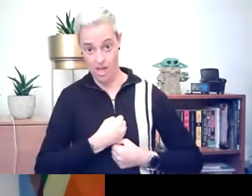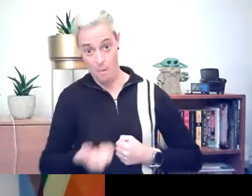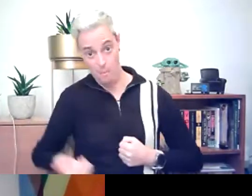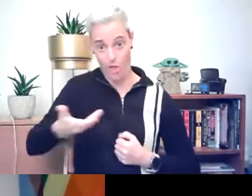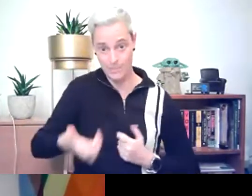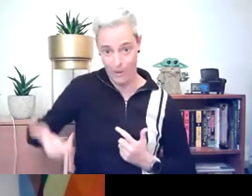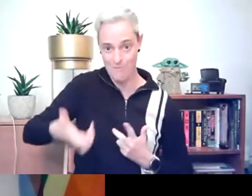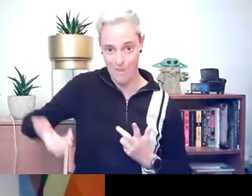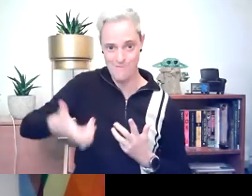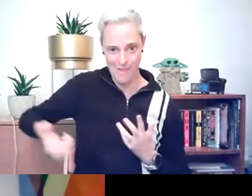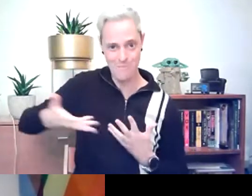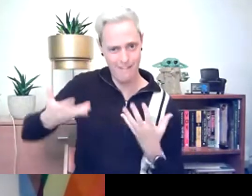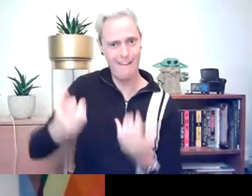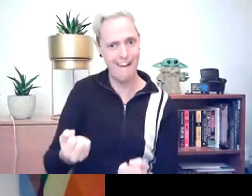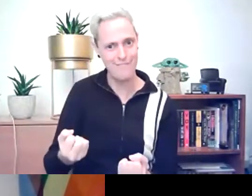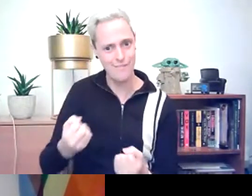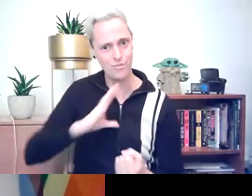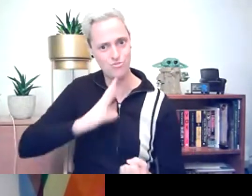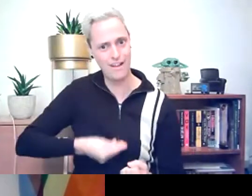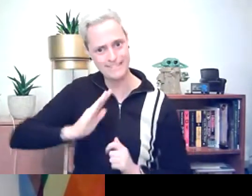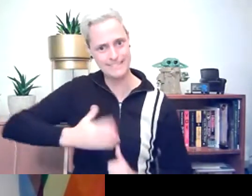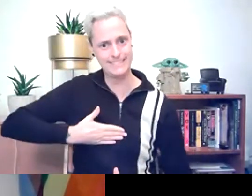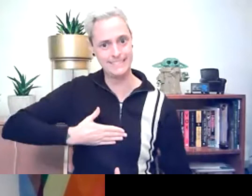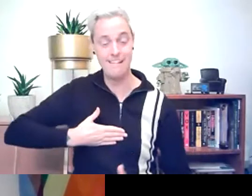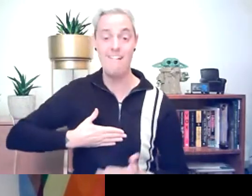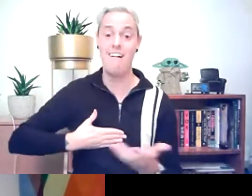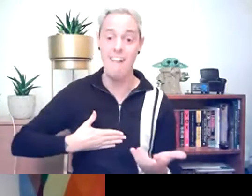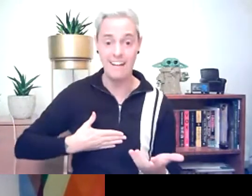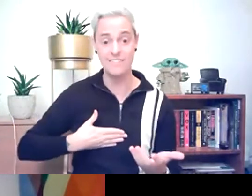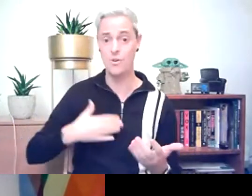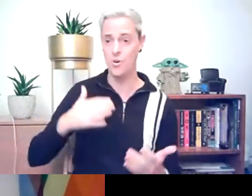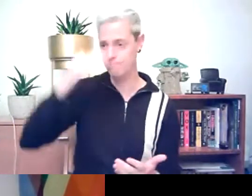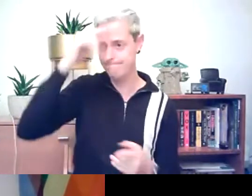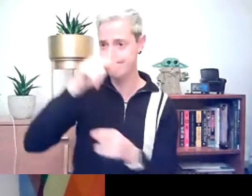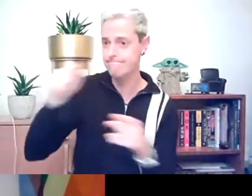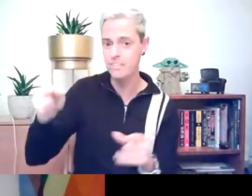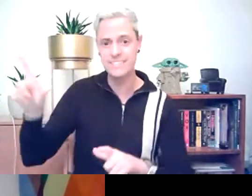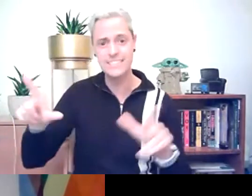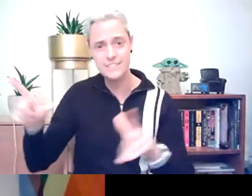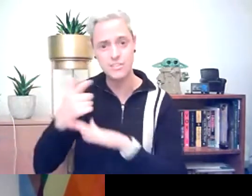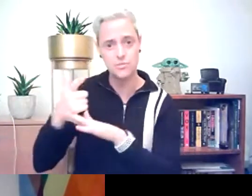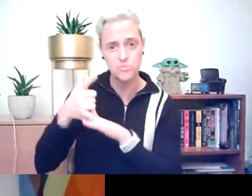just seems so obvious to us that there are huge systemic issues and whenever we try to